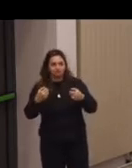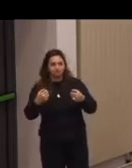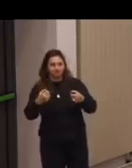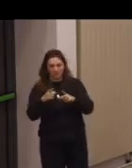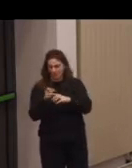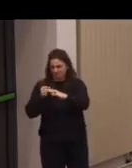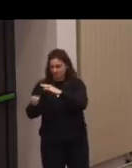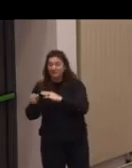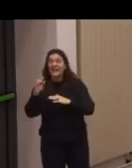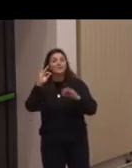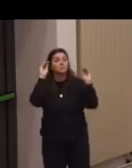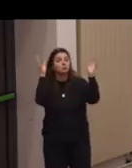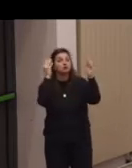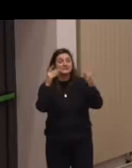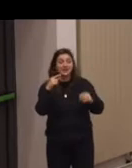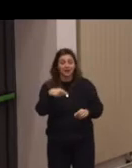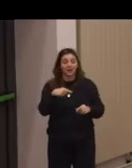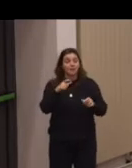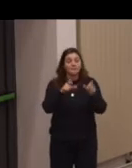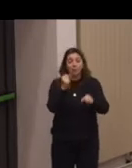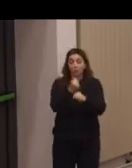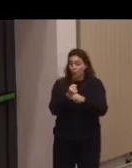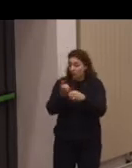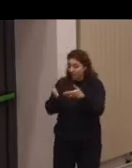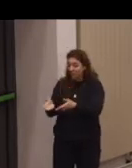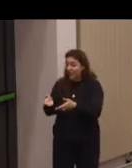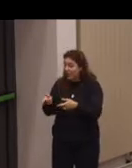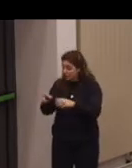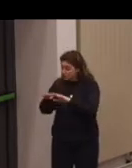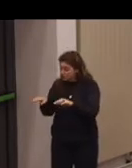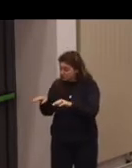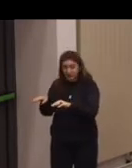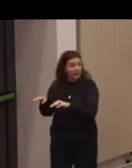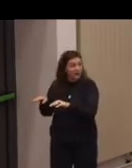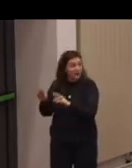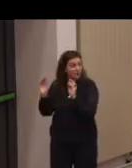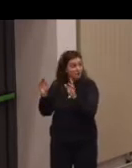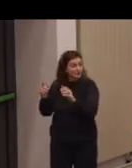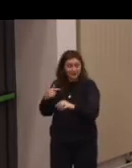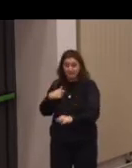When you have staff fleeing, it leaves children in those institutions without even the most